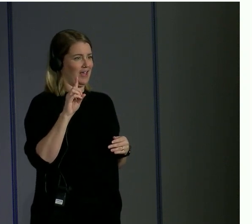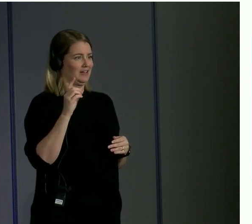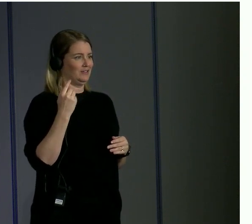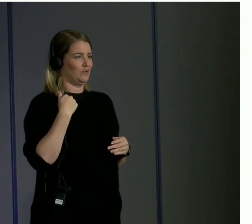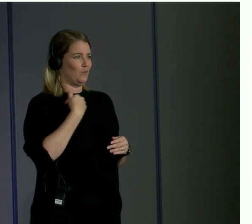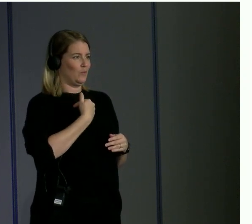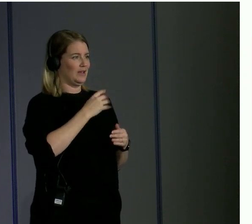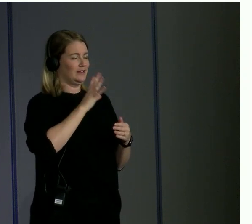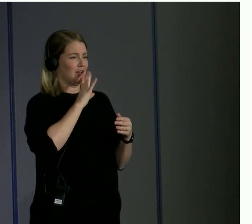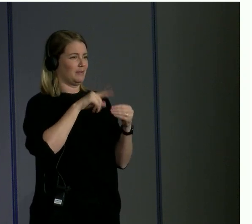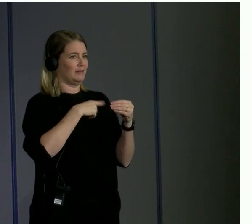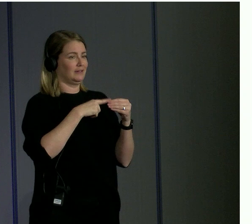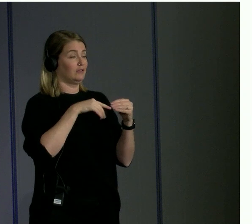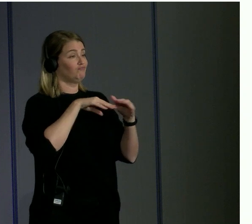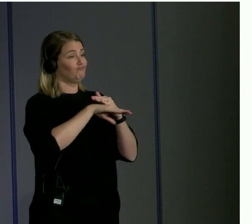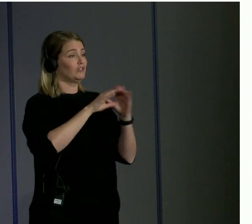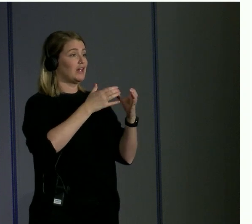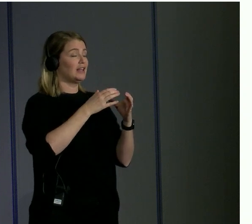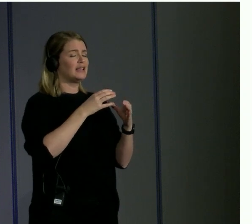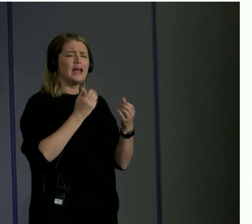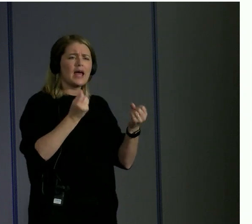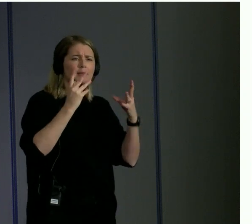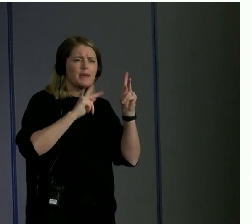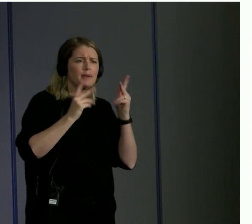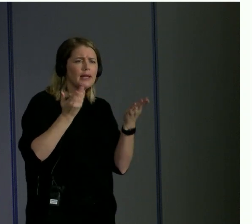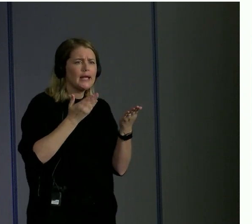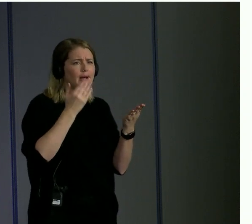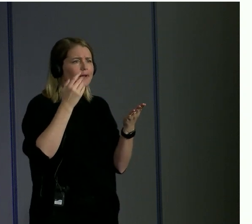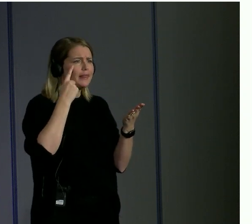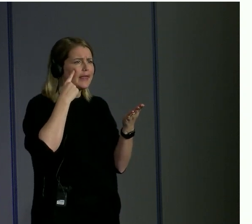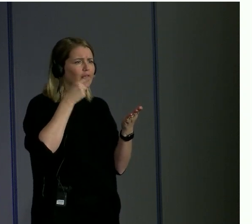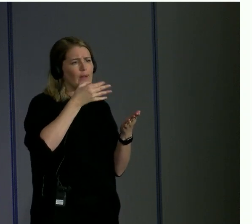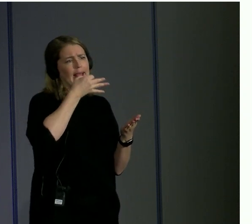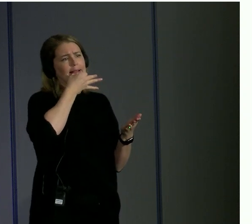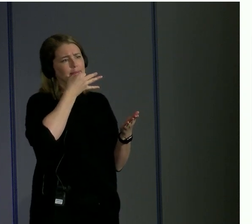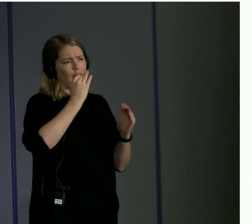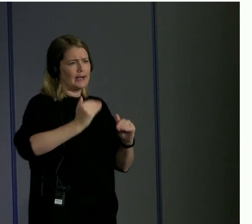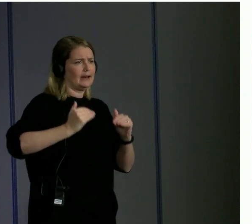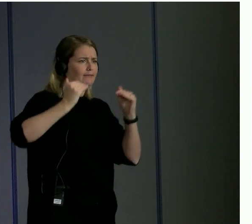we get to a class and how many people would consider them an advanced or expert user?